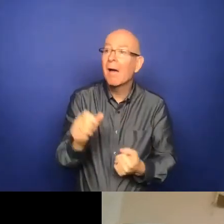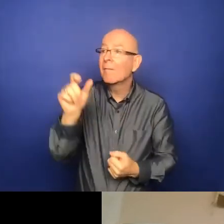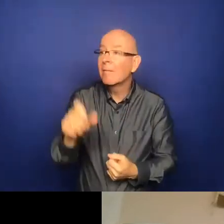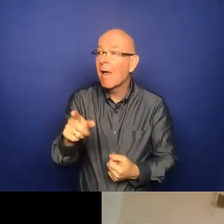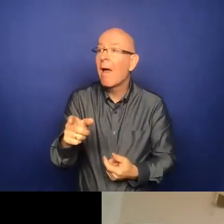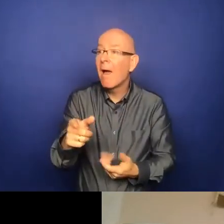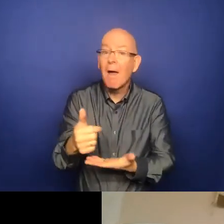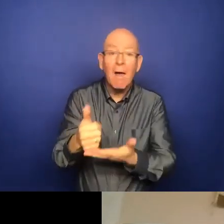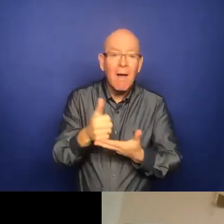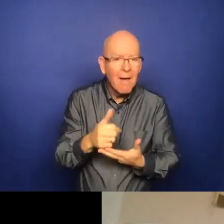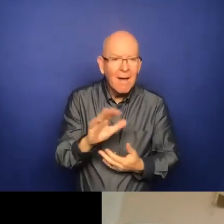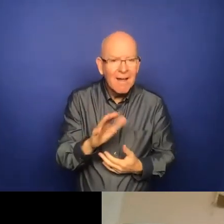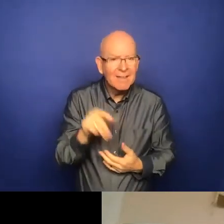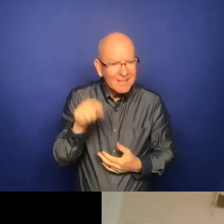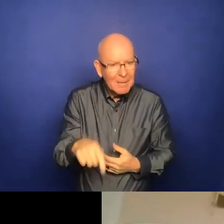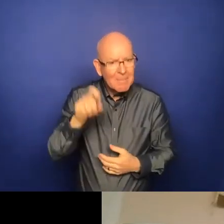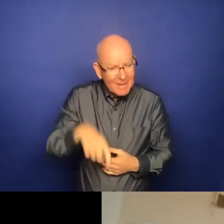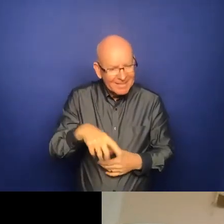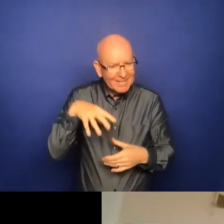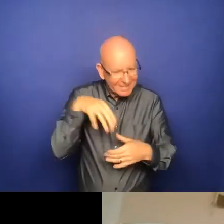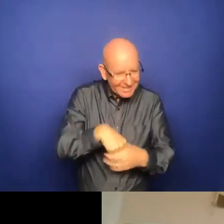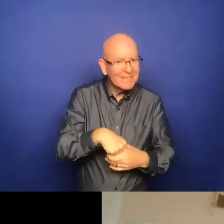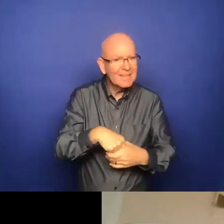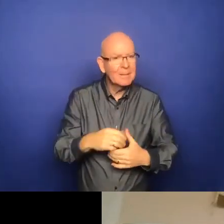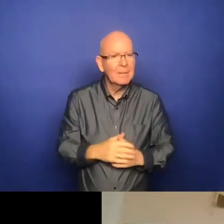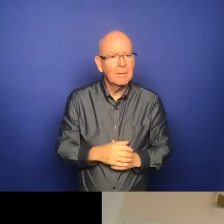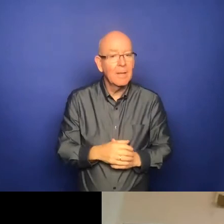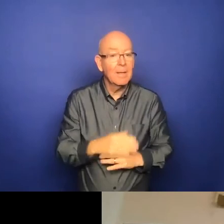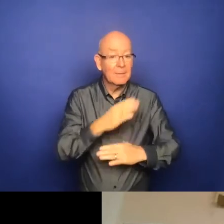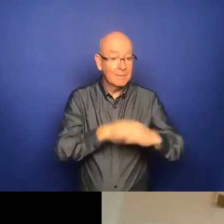framework as any other kind of statistical